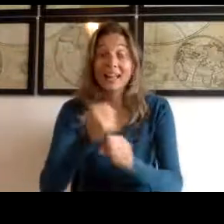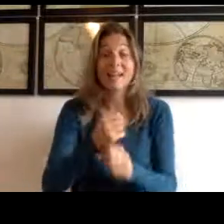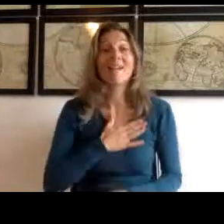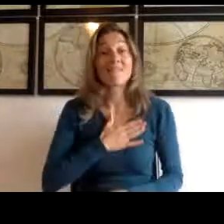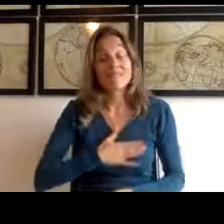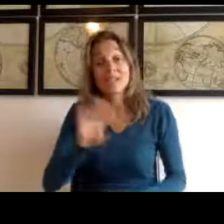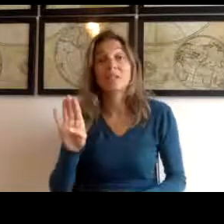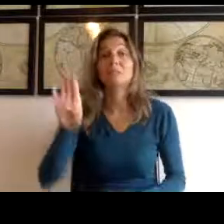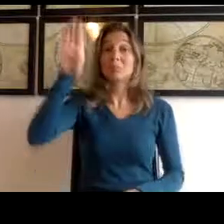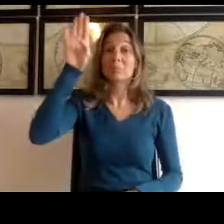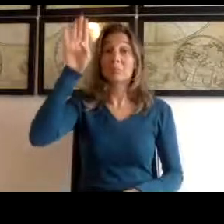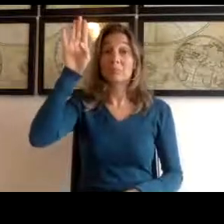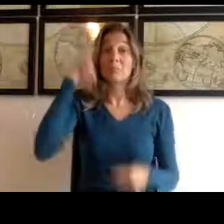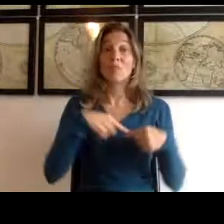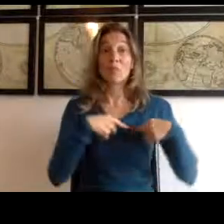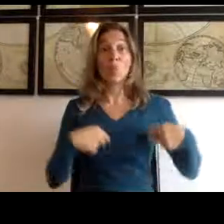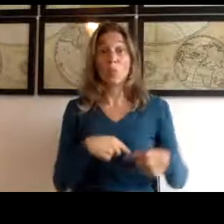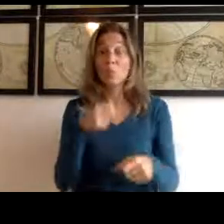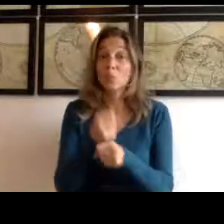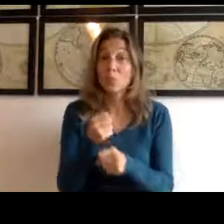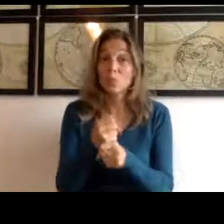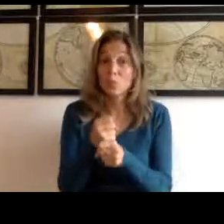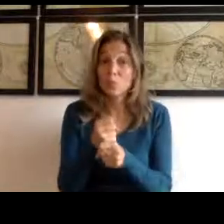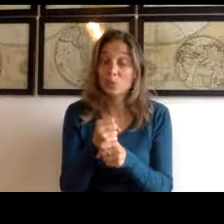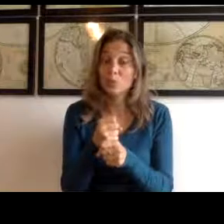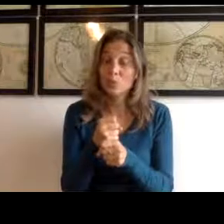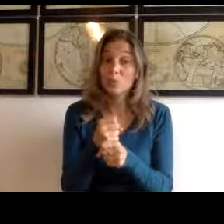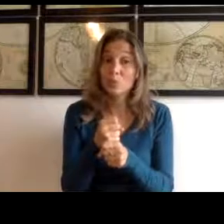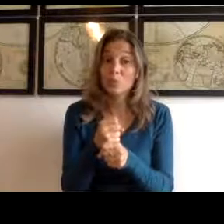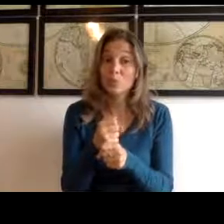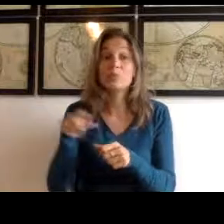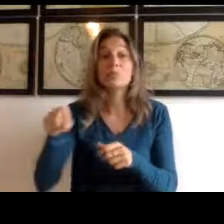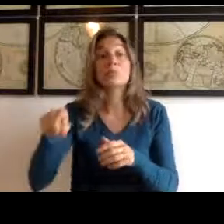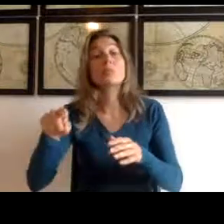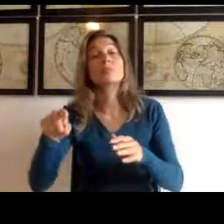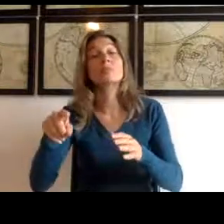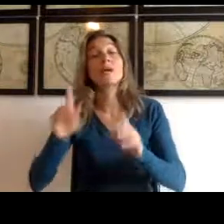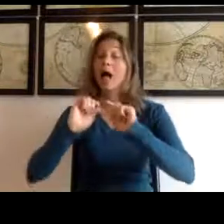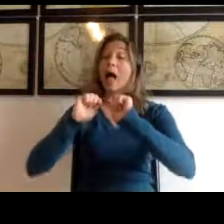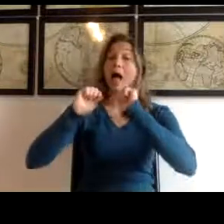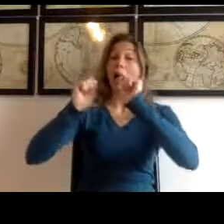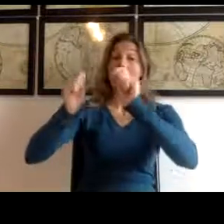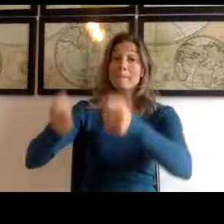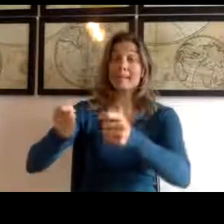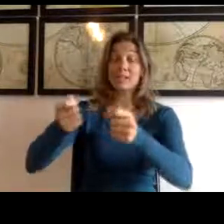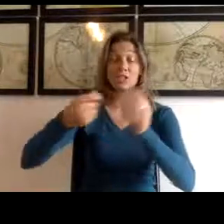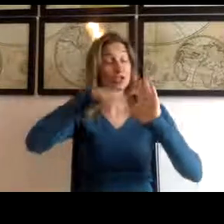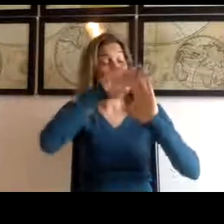The application period has started or is about to start.